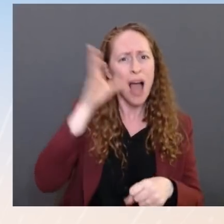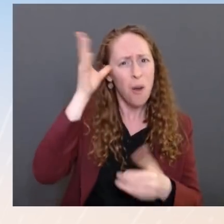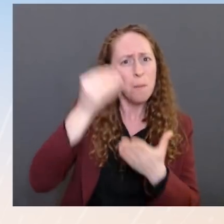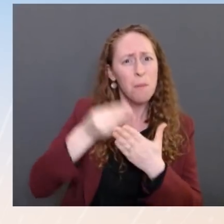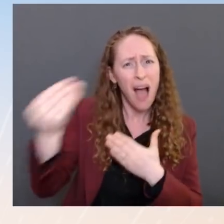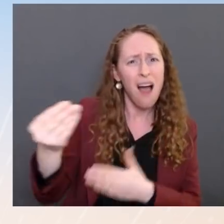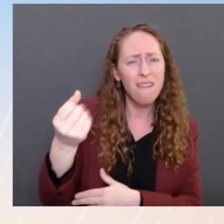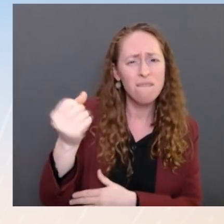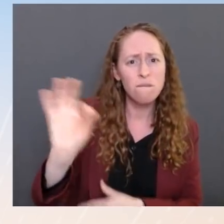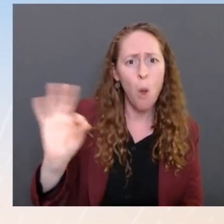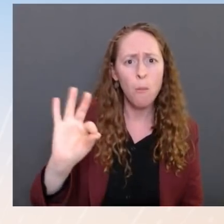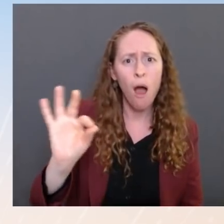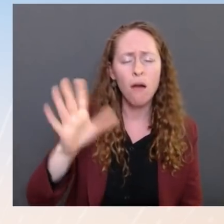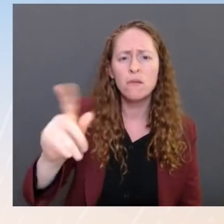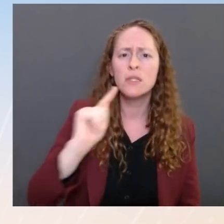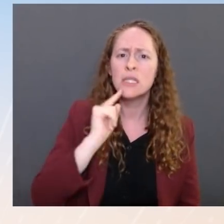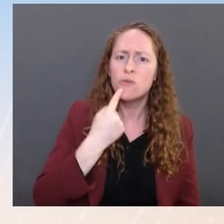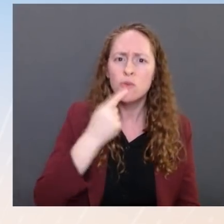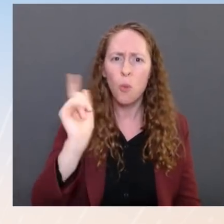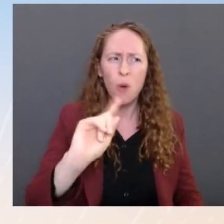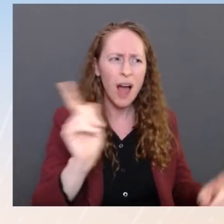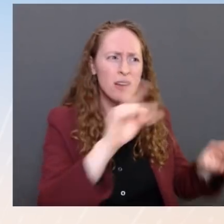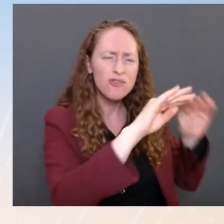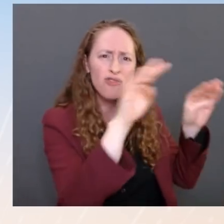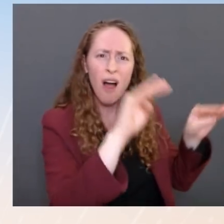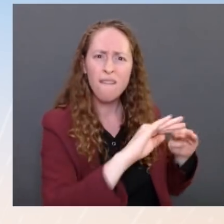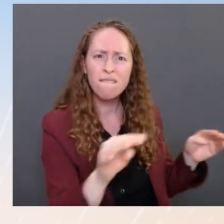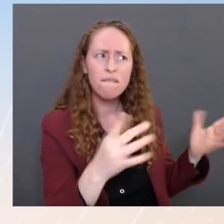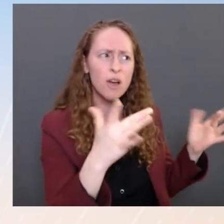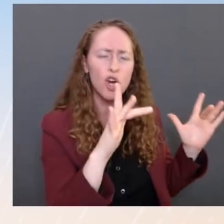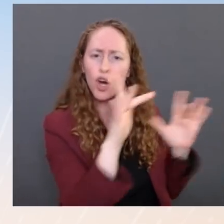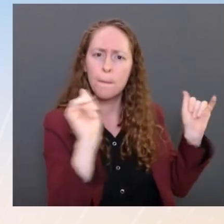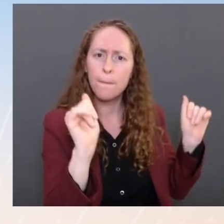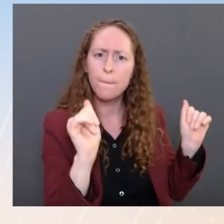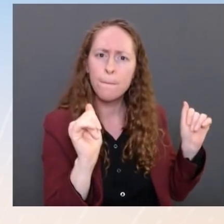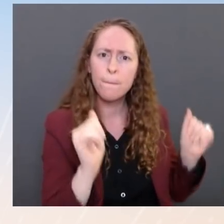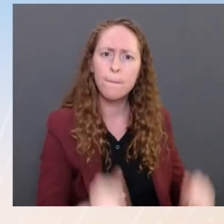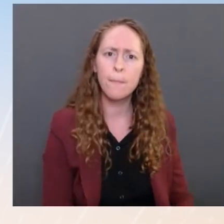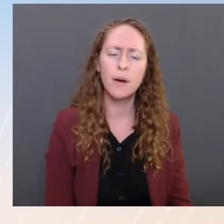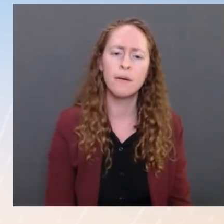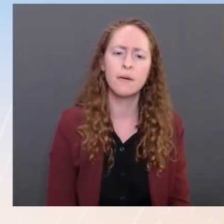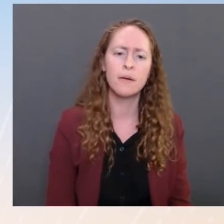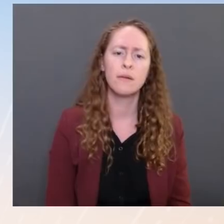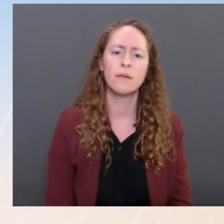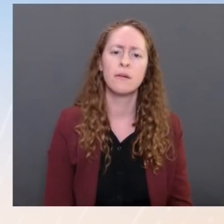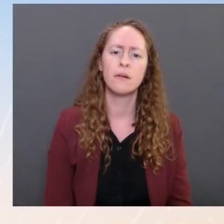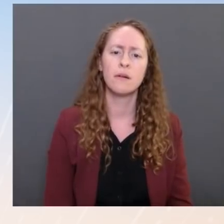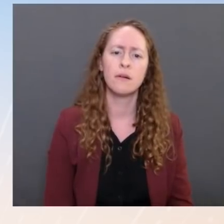that the reason we're here is because the FDA took a step to ensure that babies were taking safe formula.